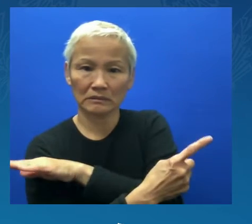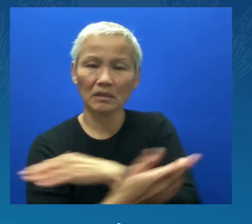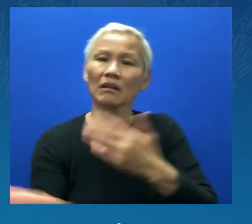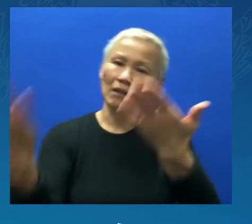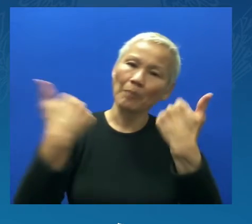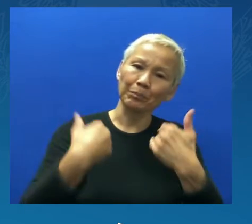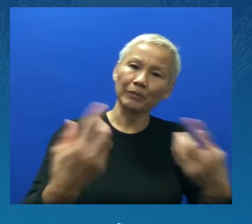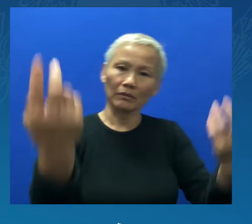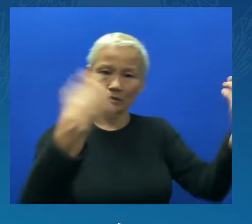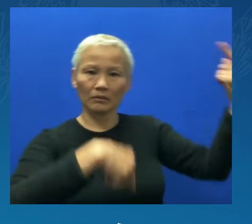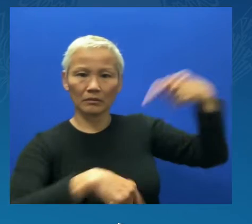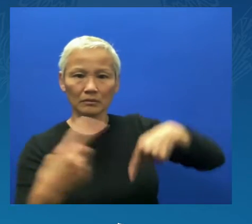So, again, I say thank you.